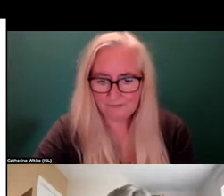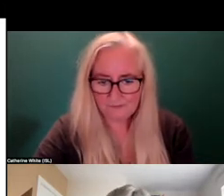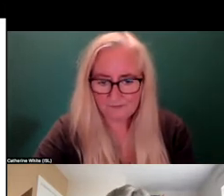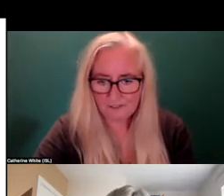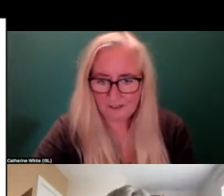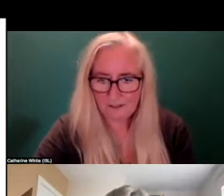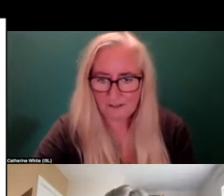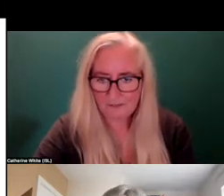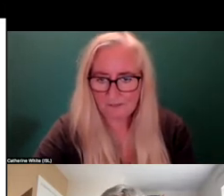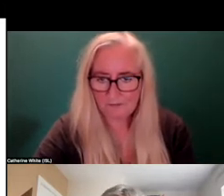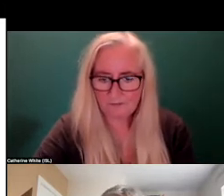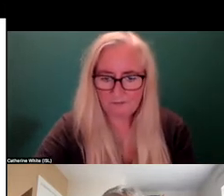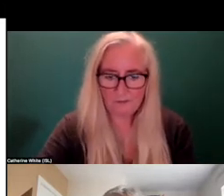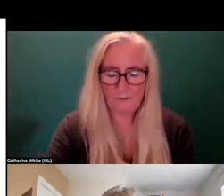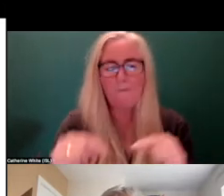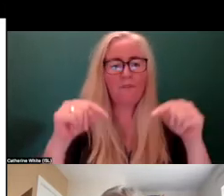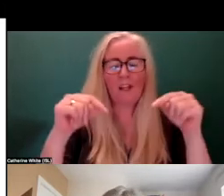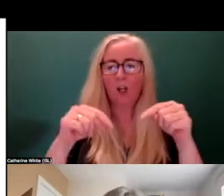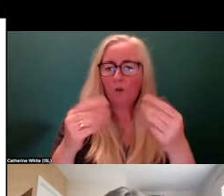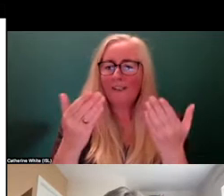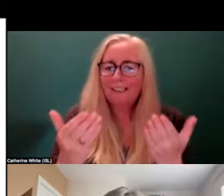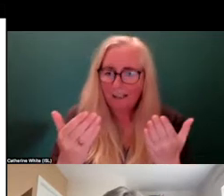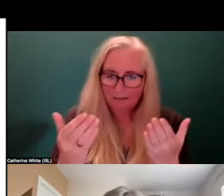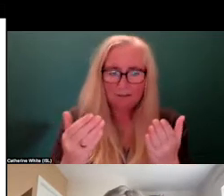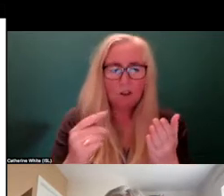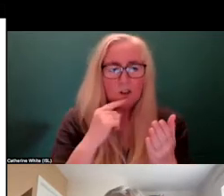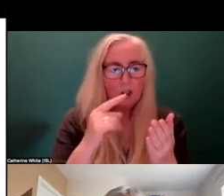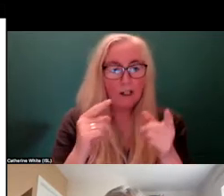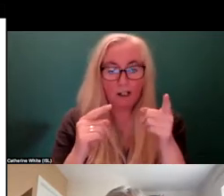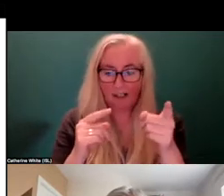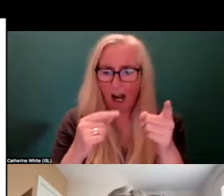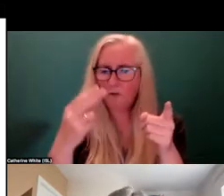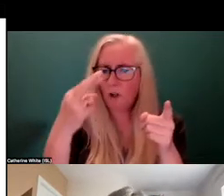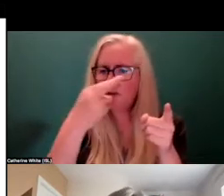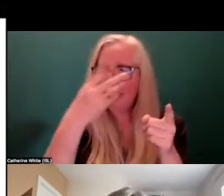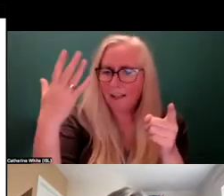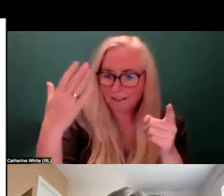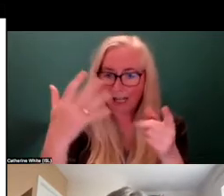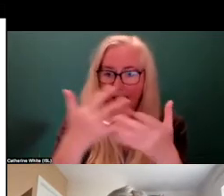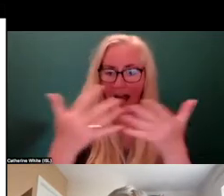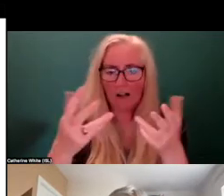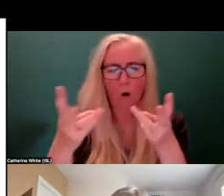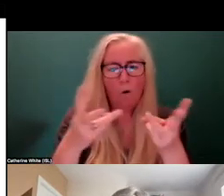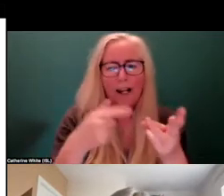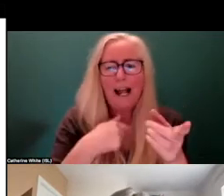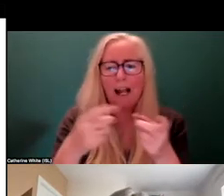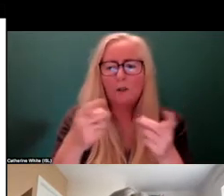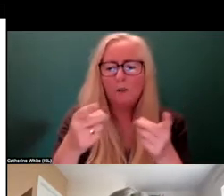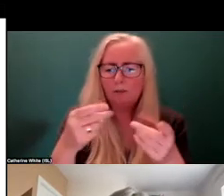Design have given me the opportunity to give this webinar today. I suppose in preparing for this, I realise that while a lot of the work that I've been